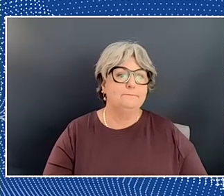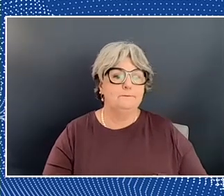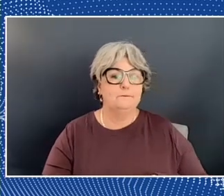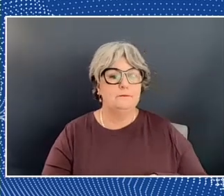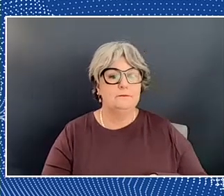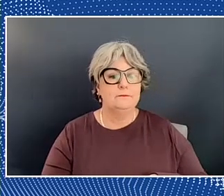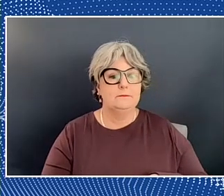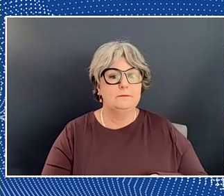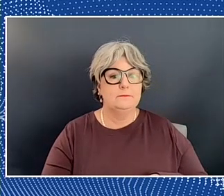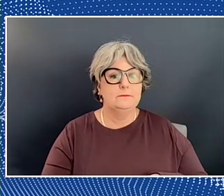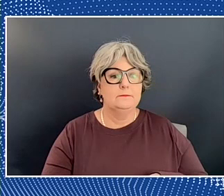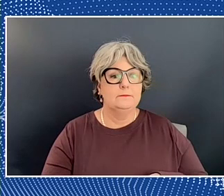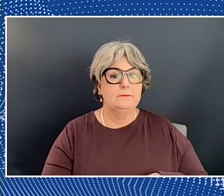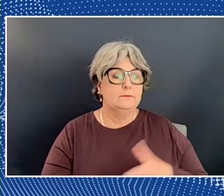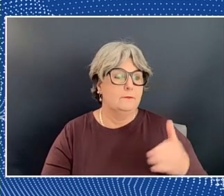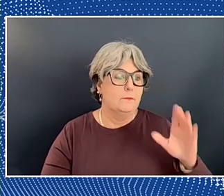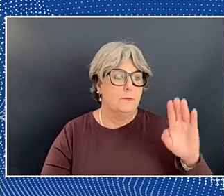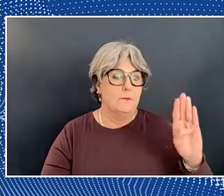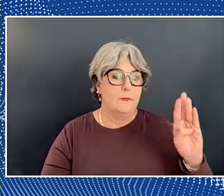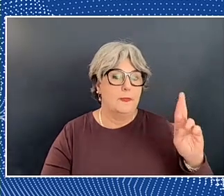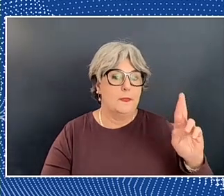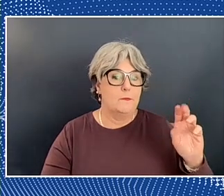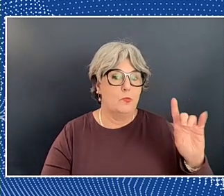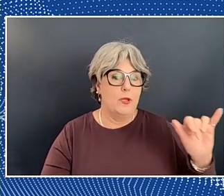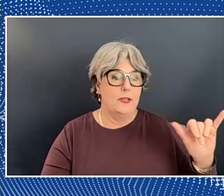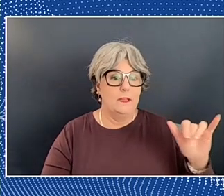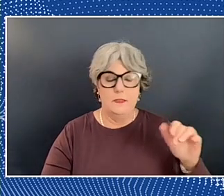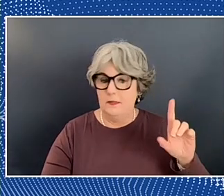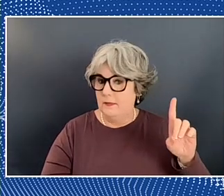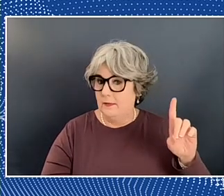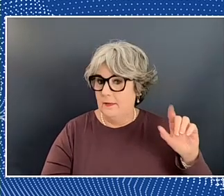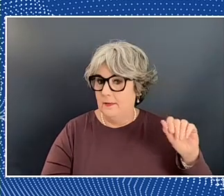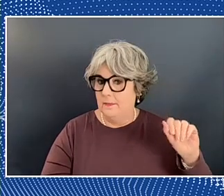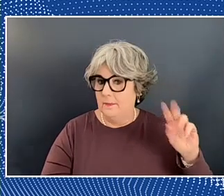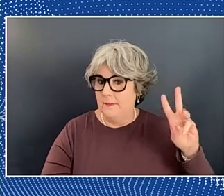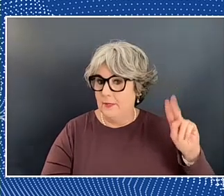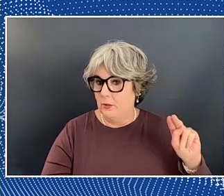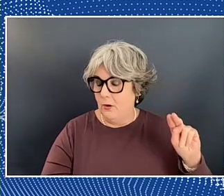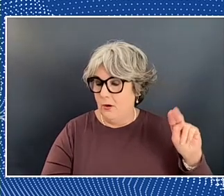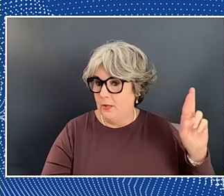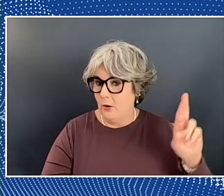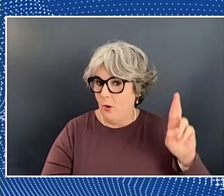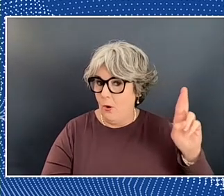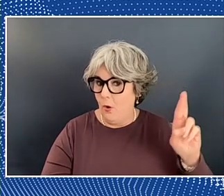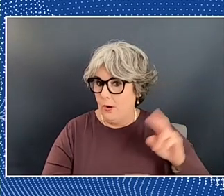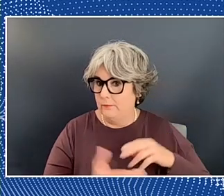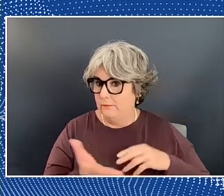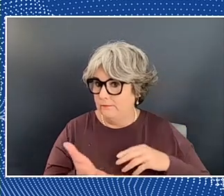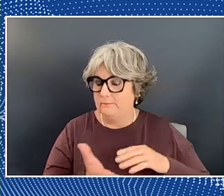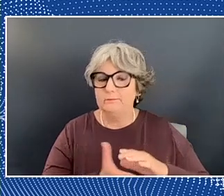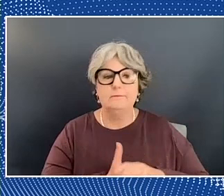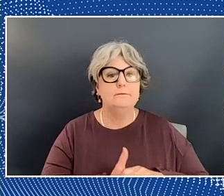Brady, who do we have next? I believe Dawn Arr is in the room and she's got her audio working now.